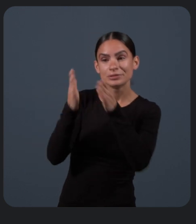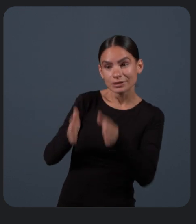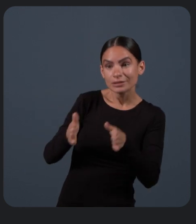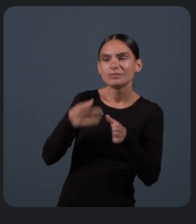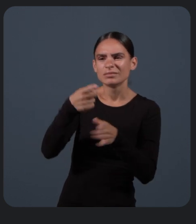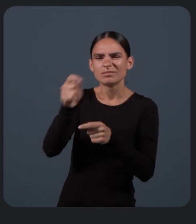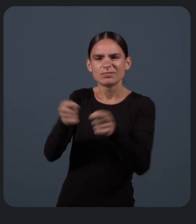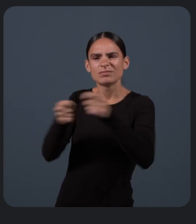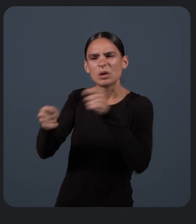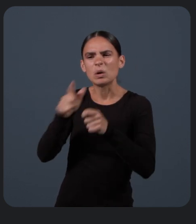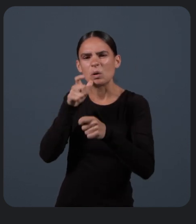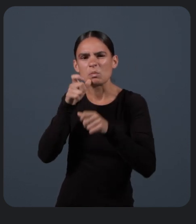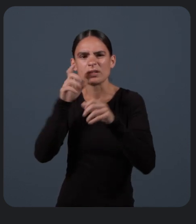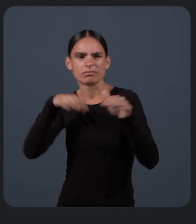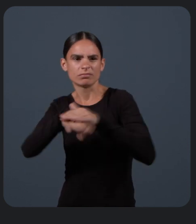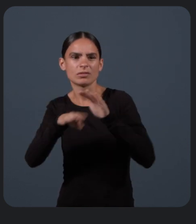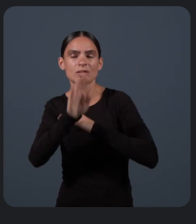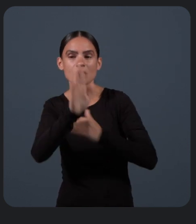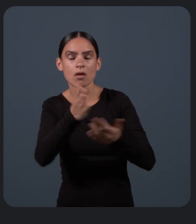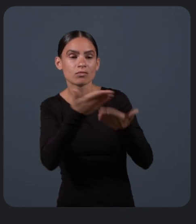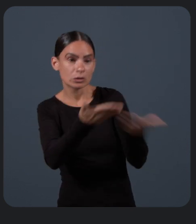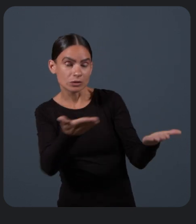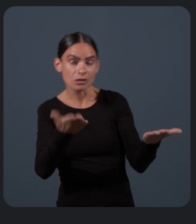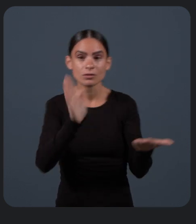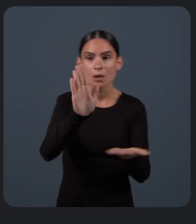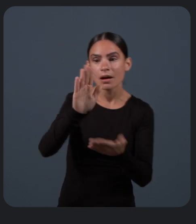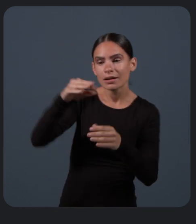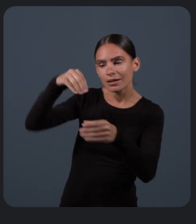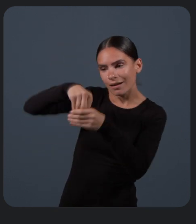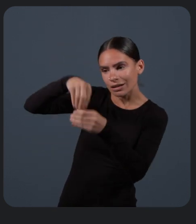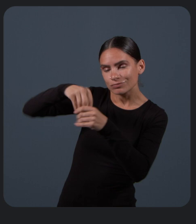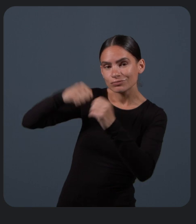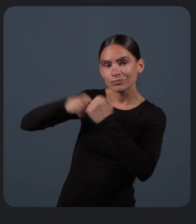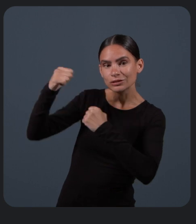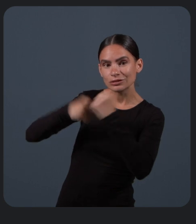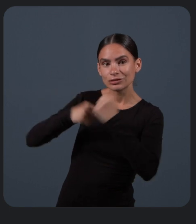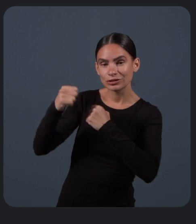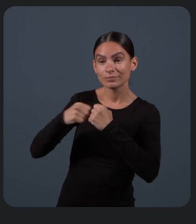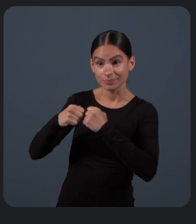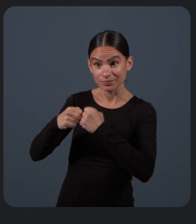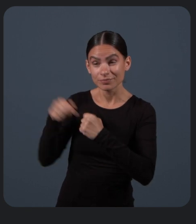has access to your resources and infrastructure. Now App Check does this by attesting